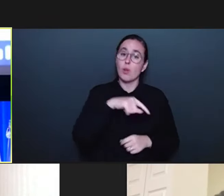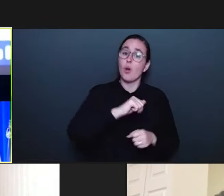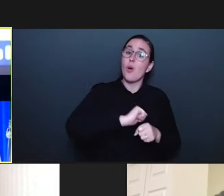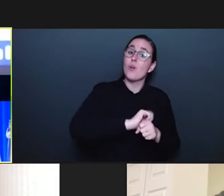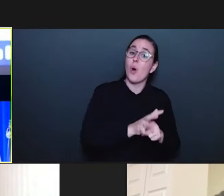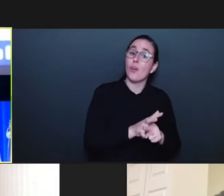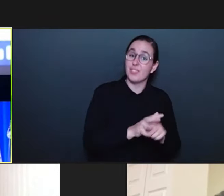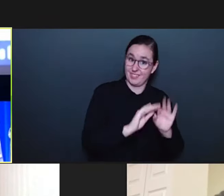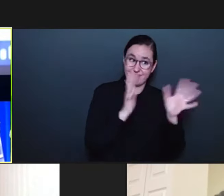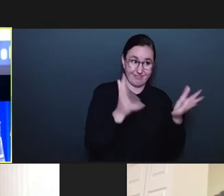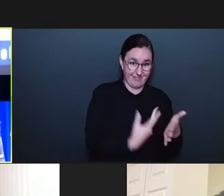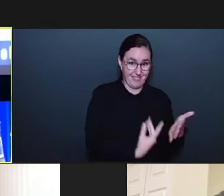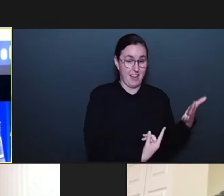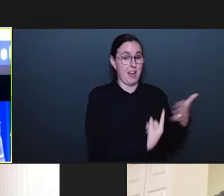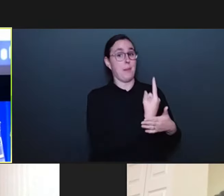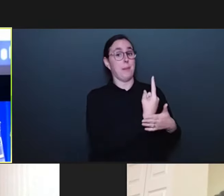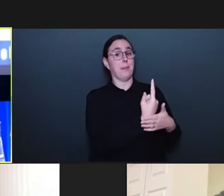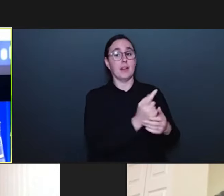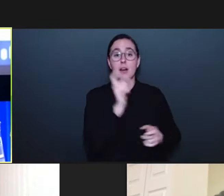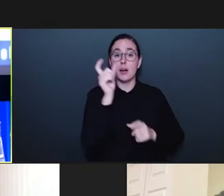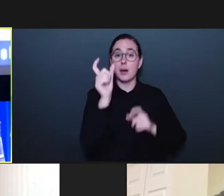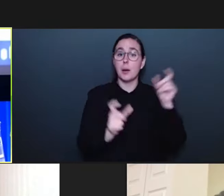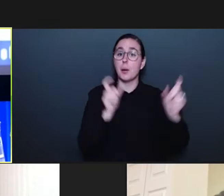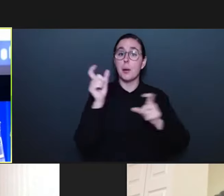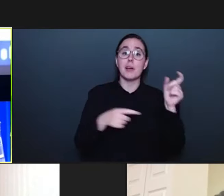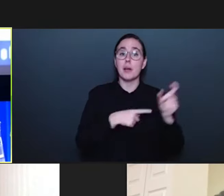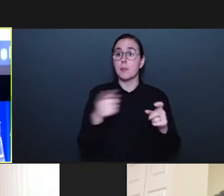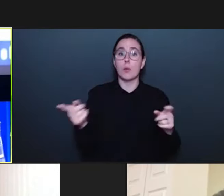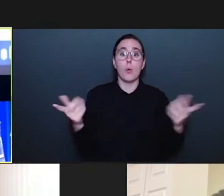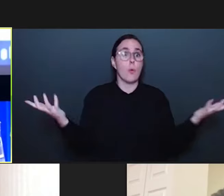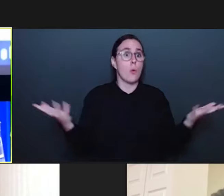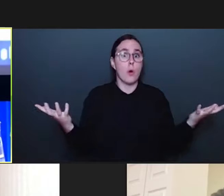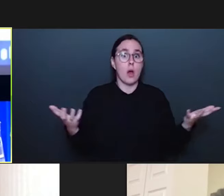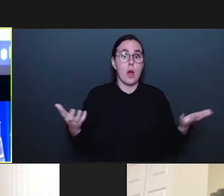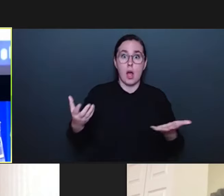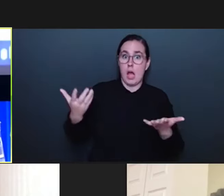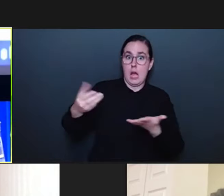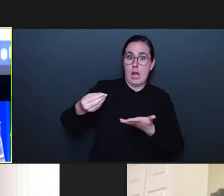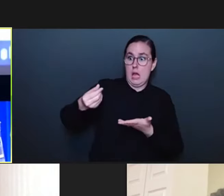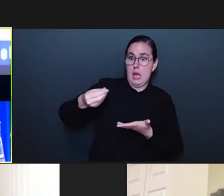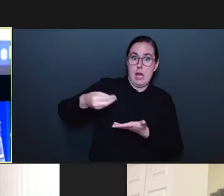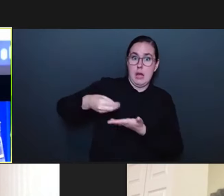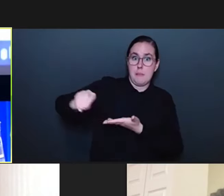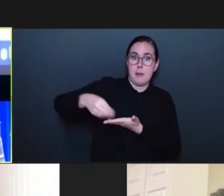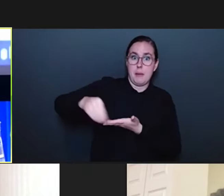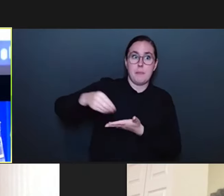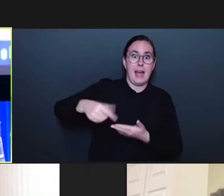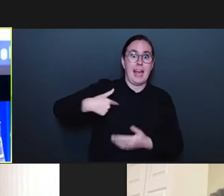the supermarket? I think it went sort of viral or whatnot. What is it? Toilet paper. Right. During